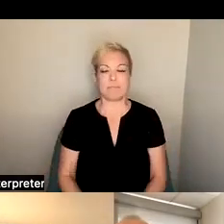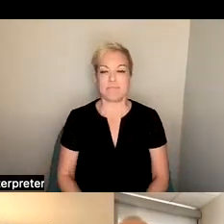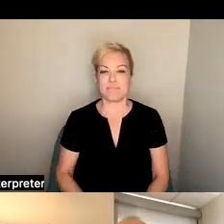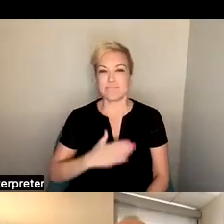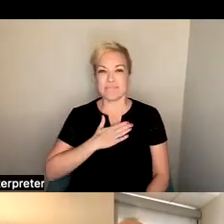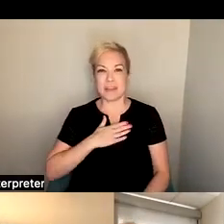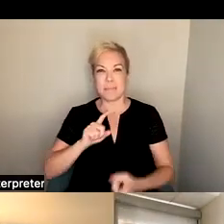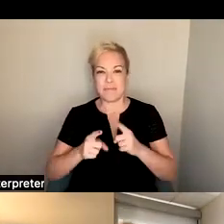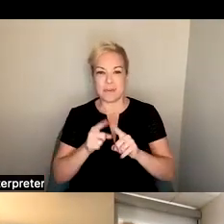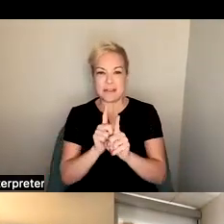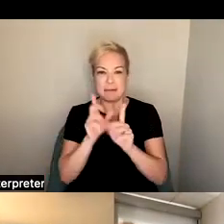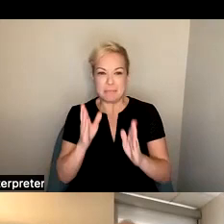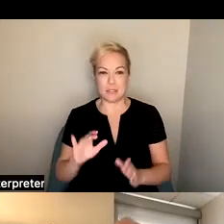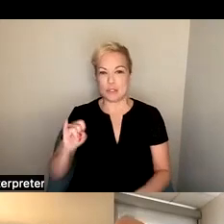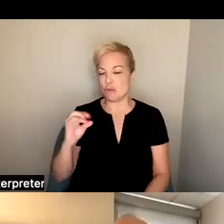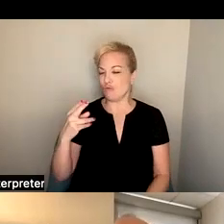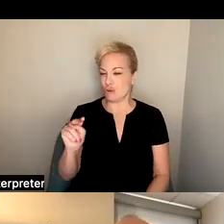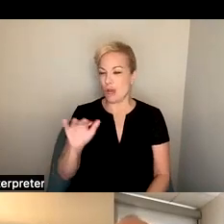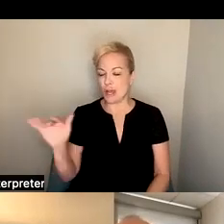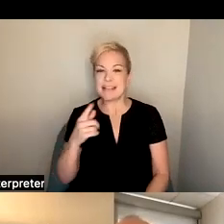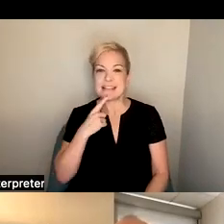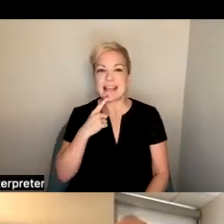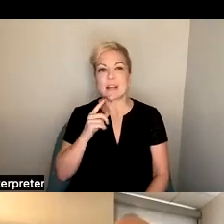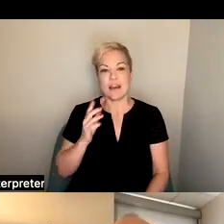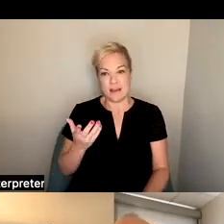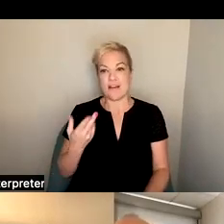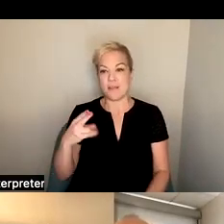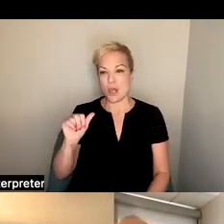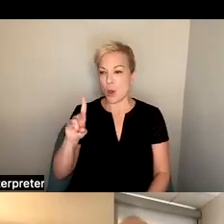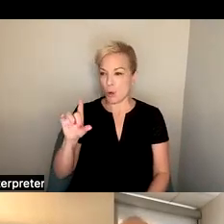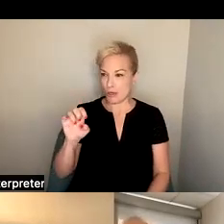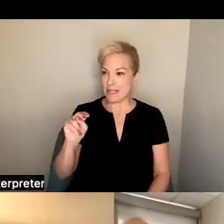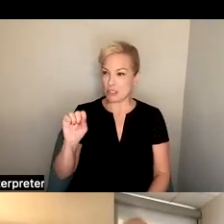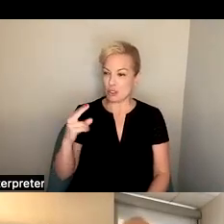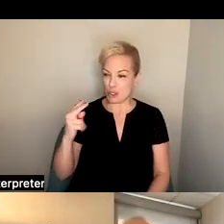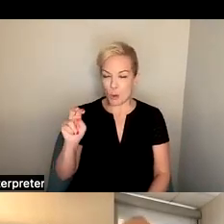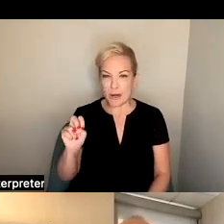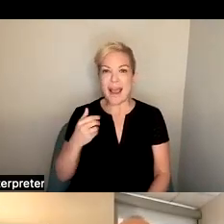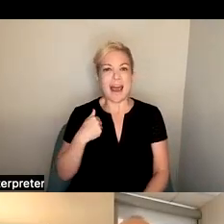Mohawk once said this that it's the Haudenosaunee or Iroquois way of doing things to share a story,